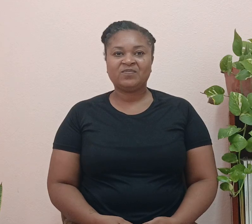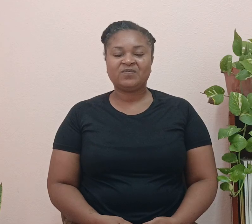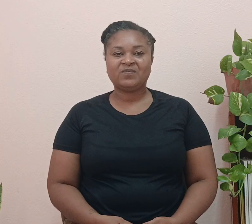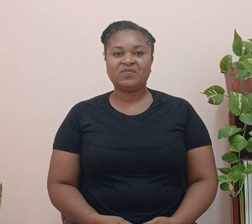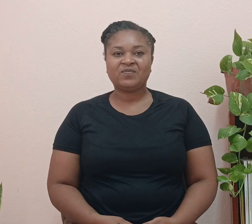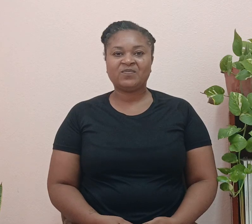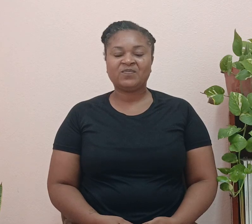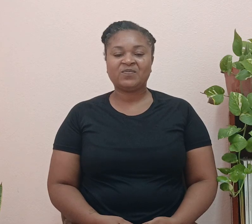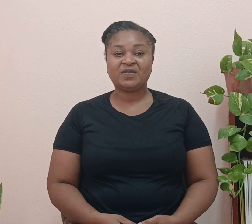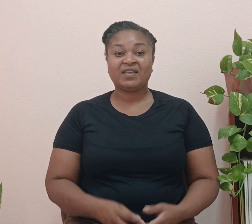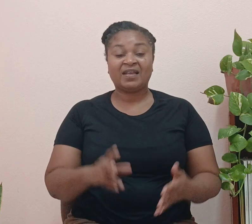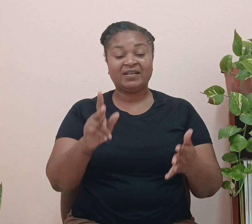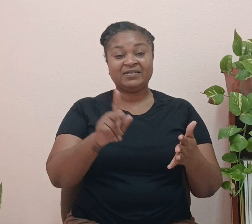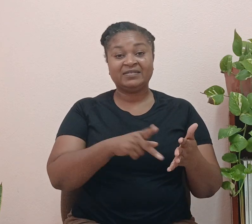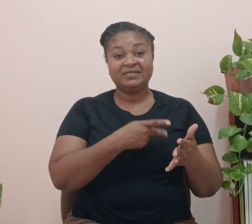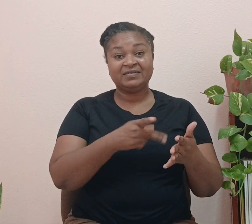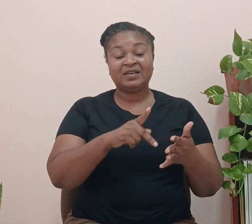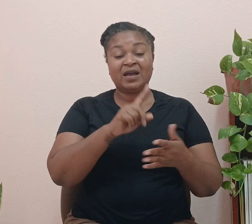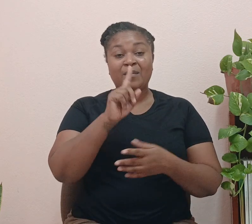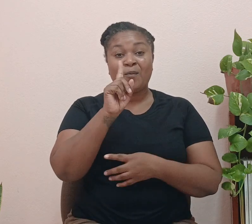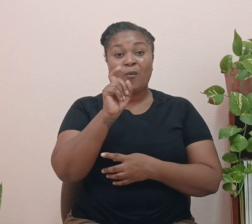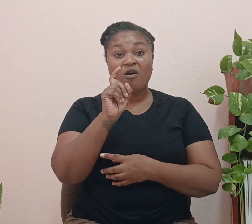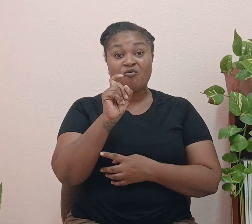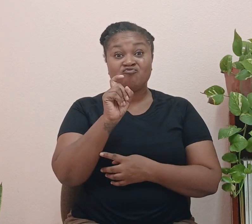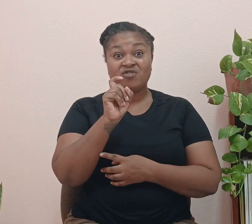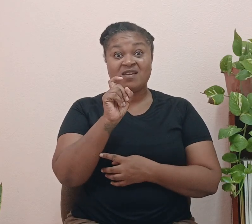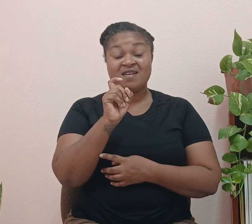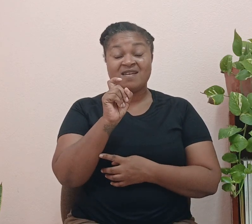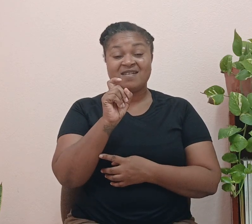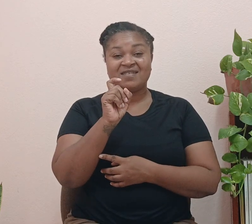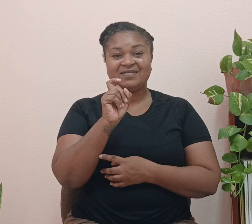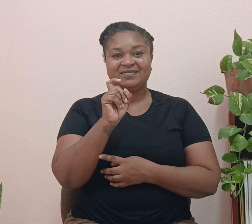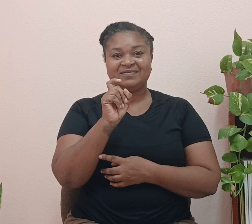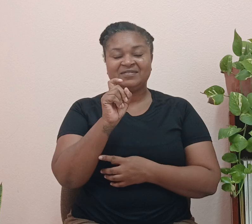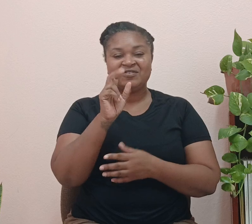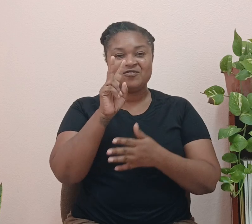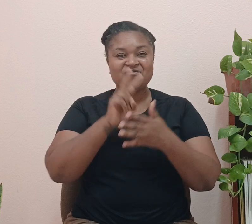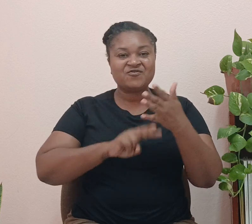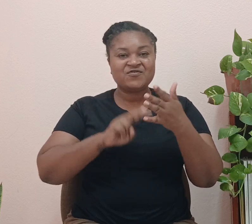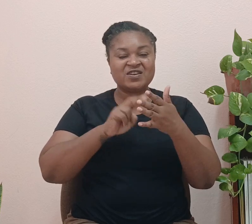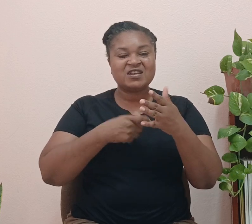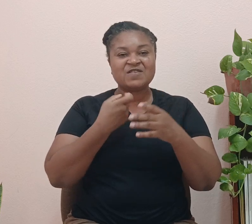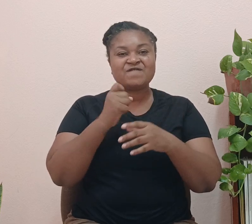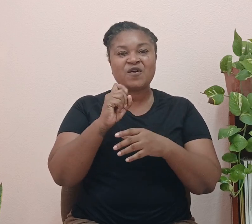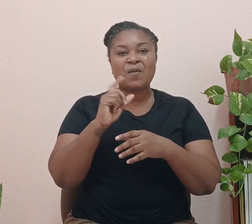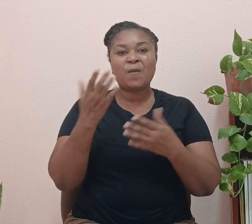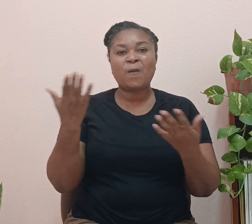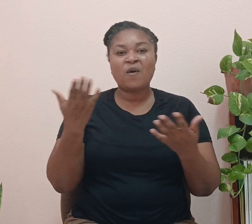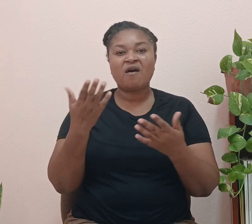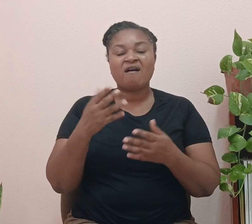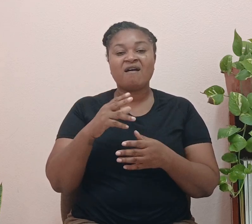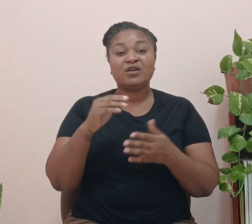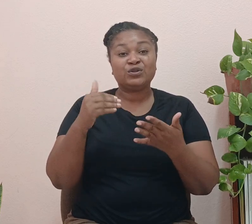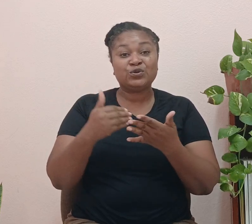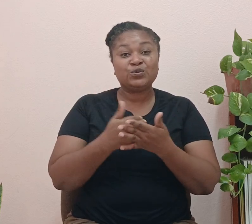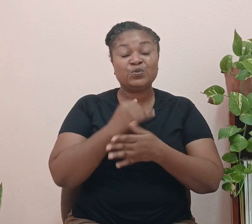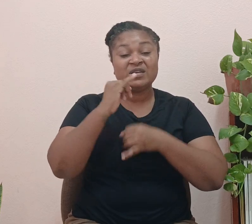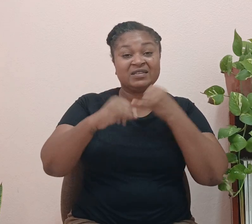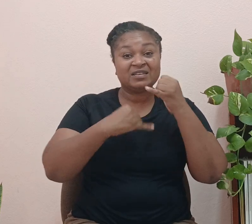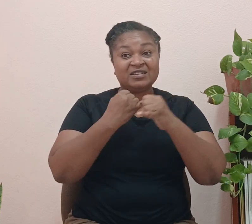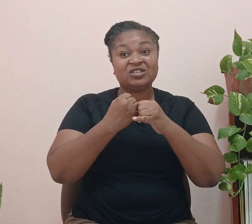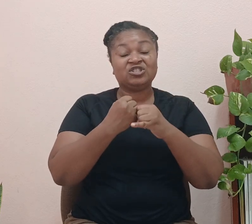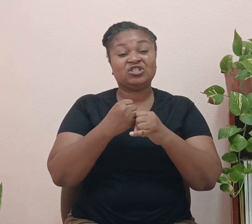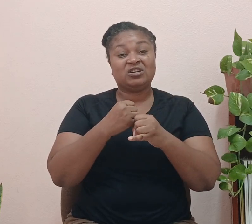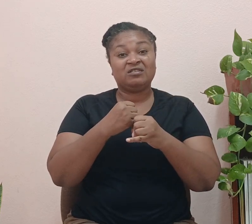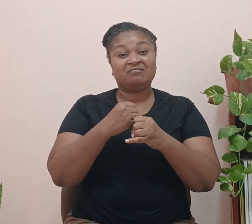Psalm 100 New International Version